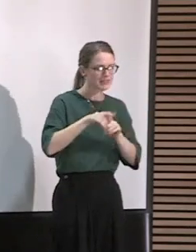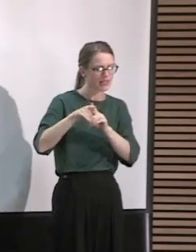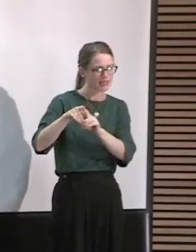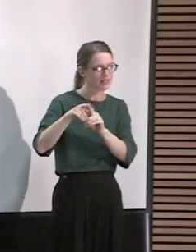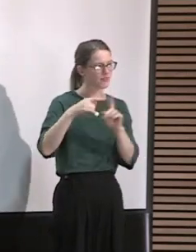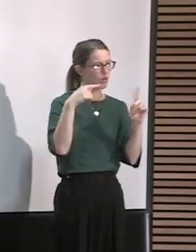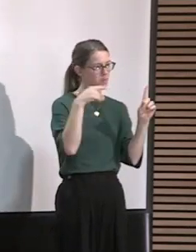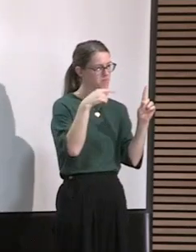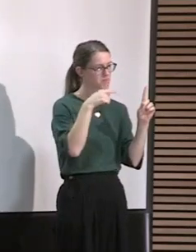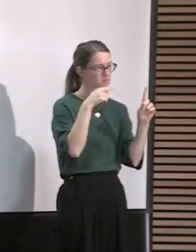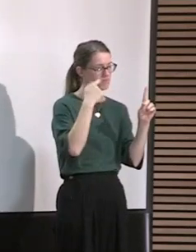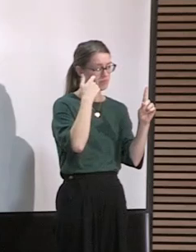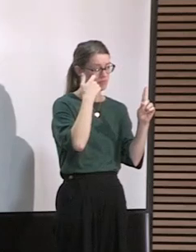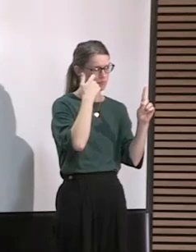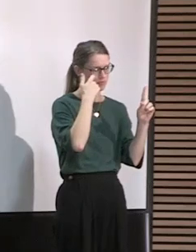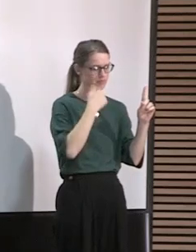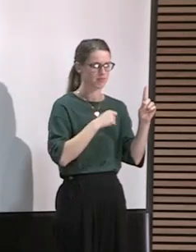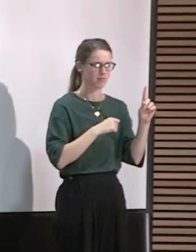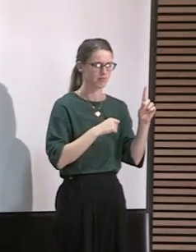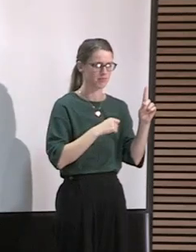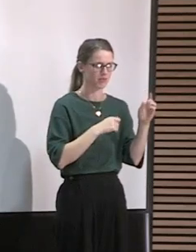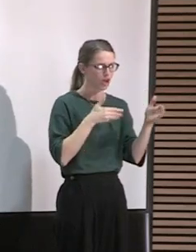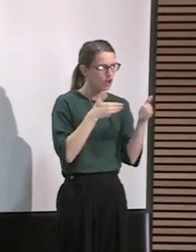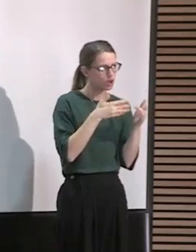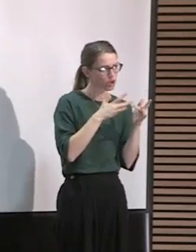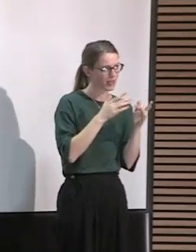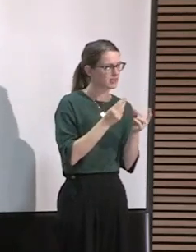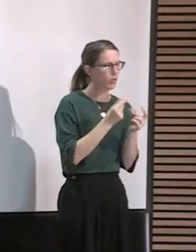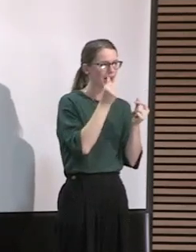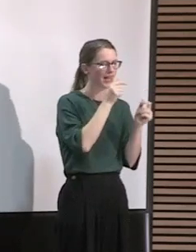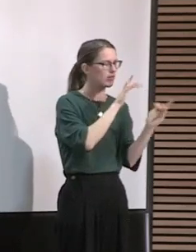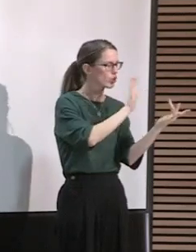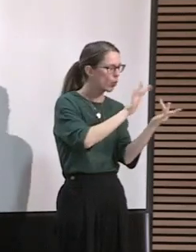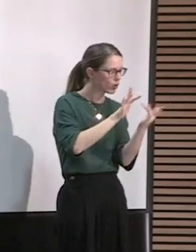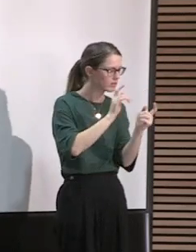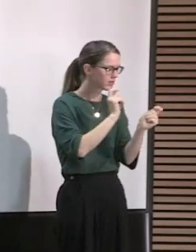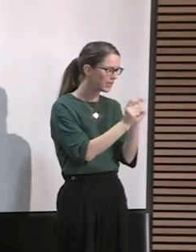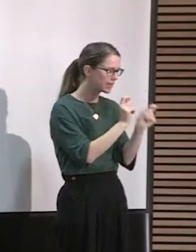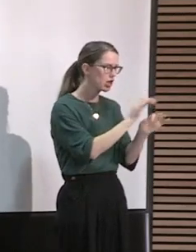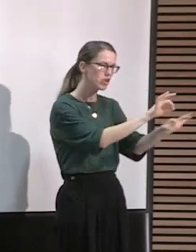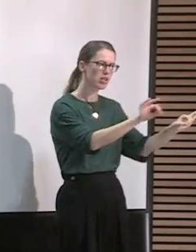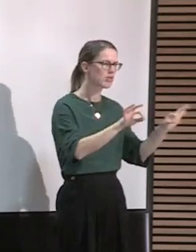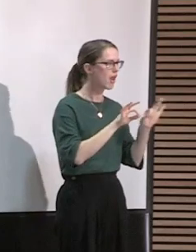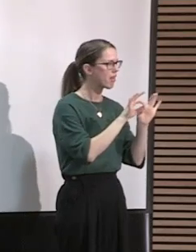about that case. On the contact-tracing side